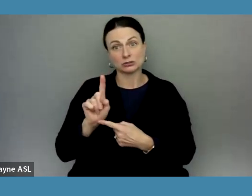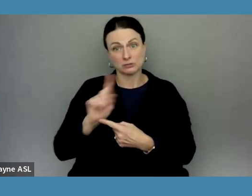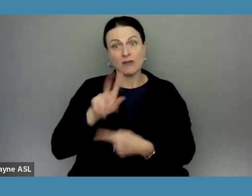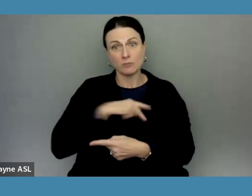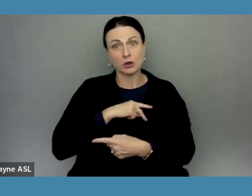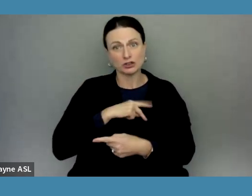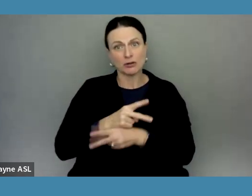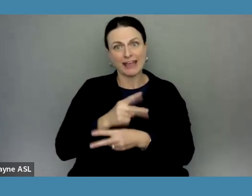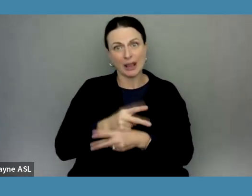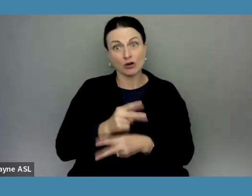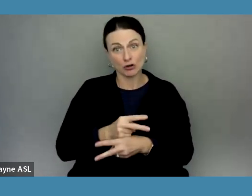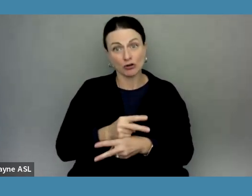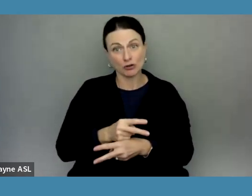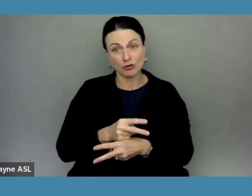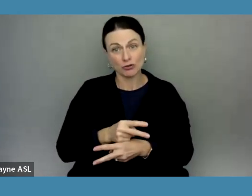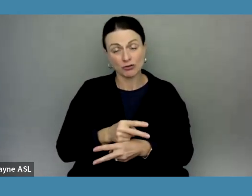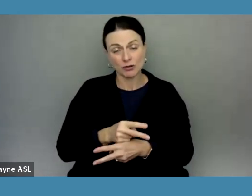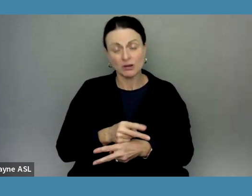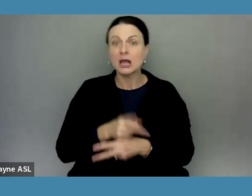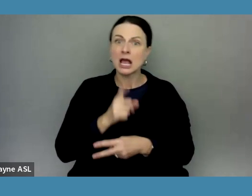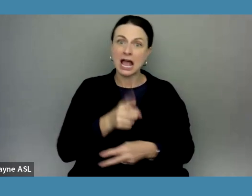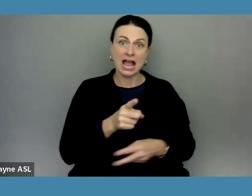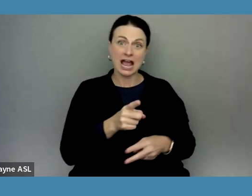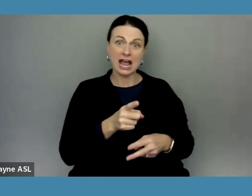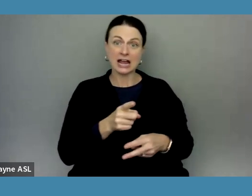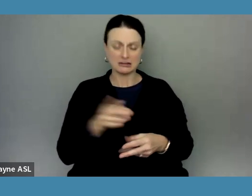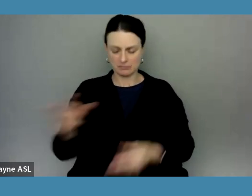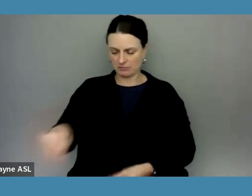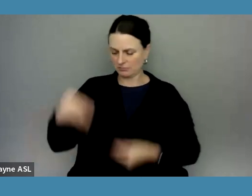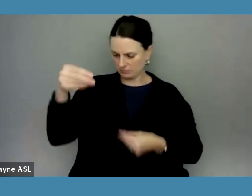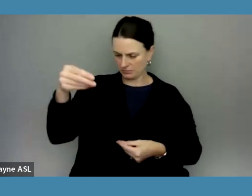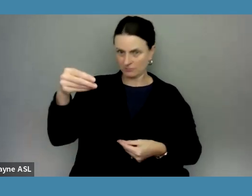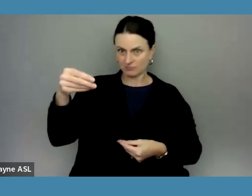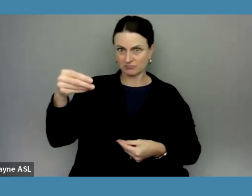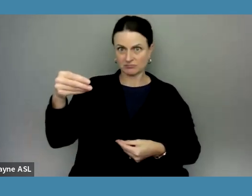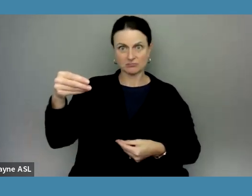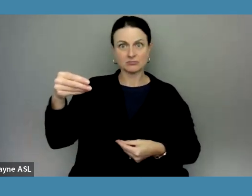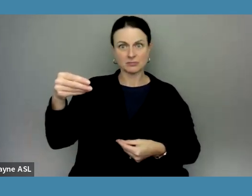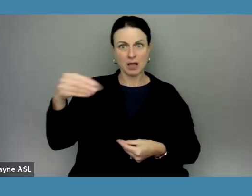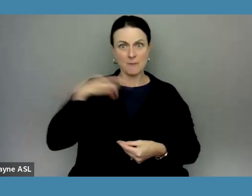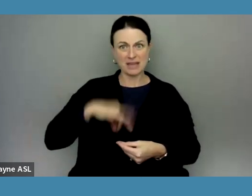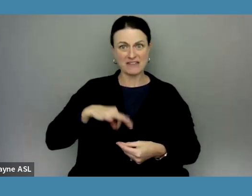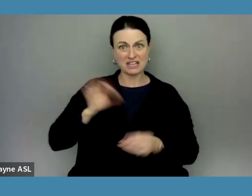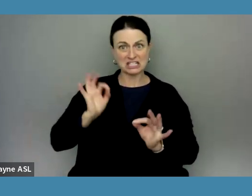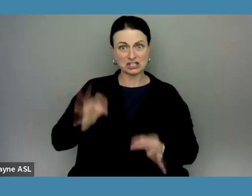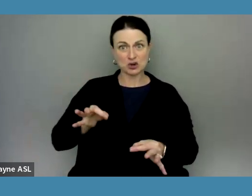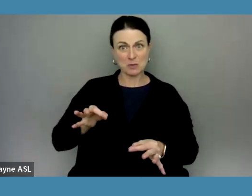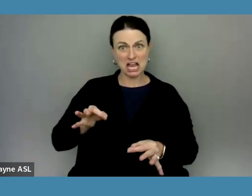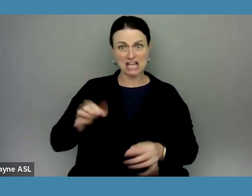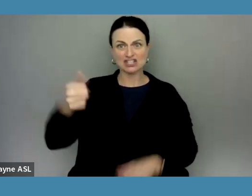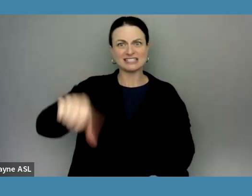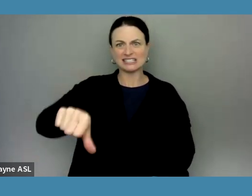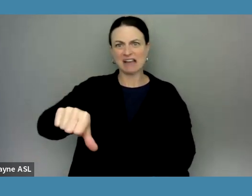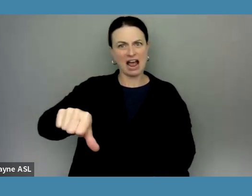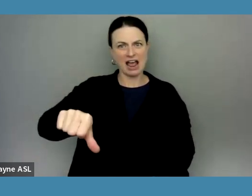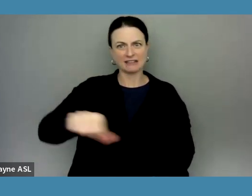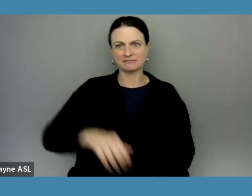and you received a notice of adverse benefit determination, denying 25 of the 50,